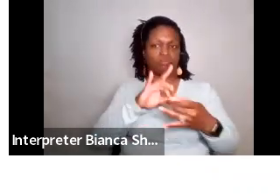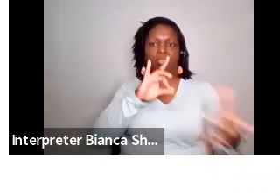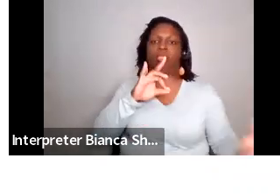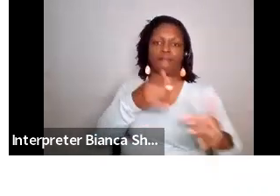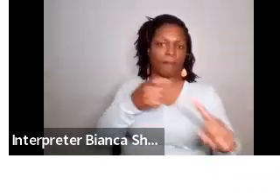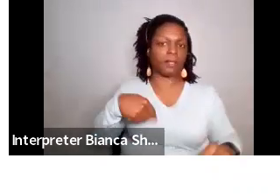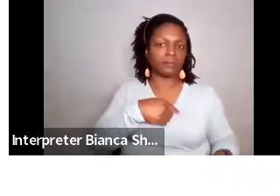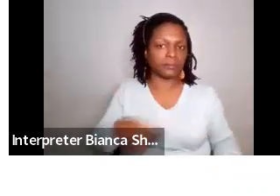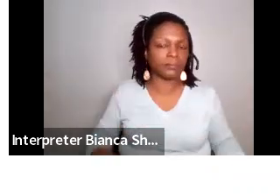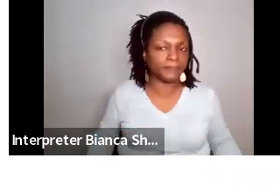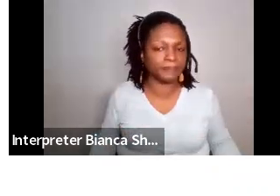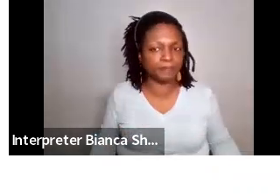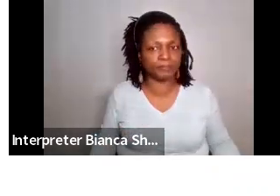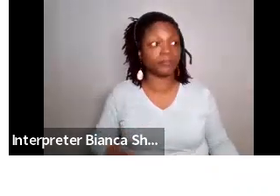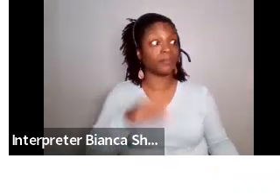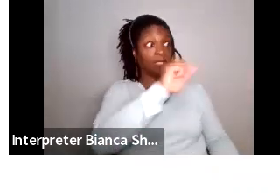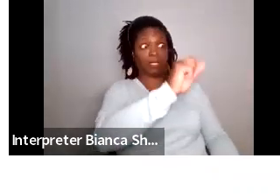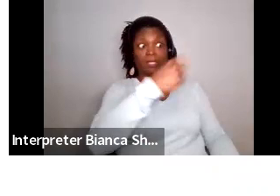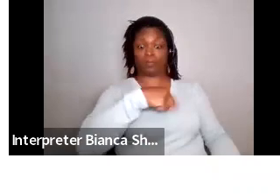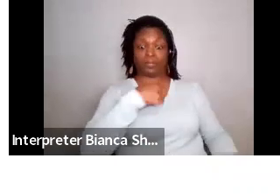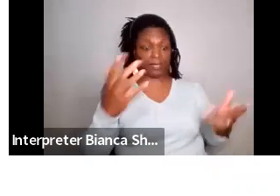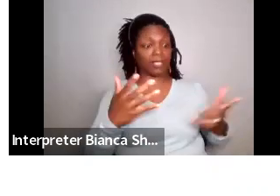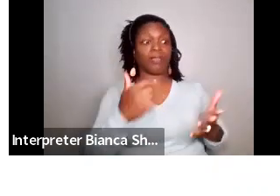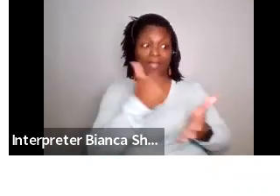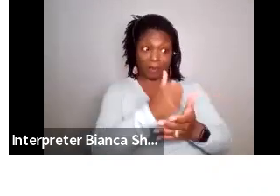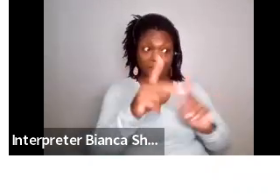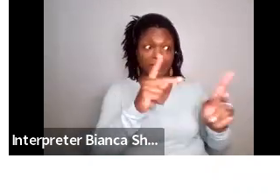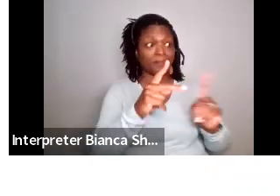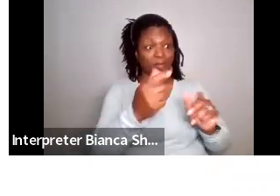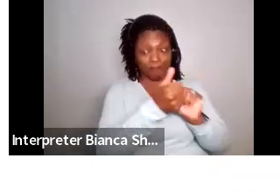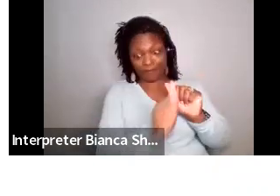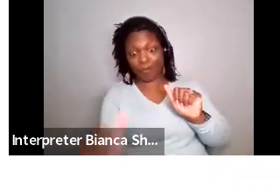Yeah, we're here to help people of avoid pitfalls when possible.